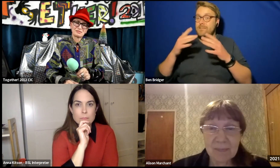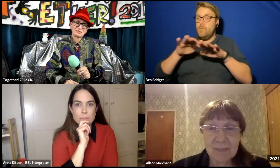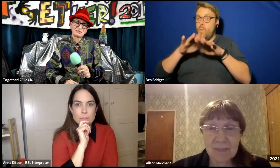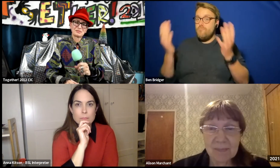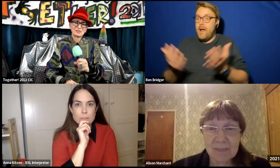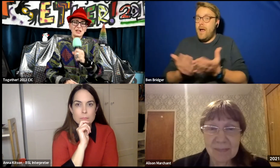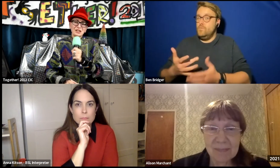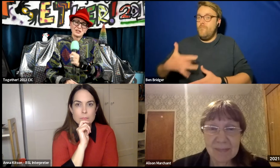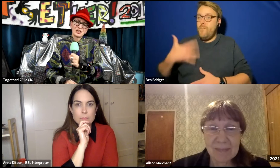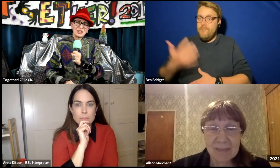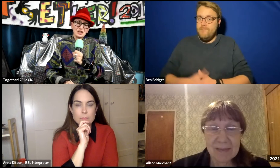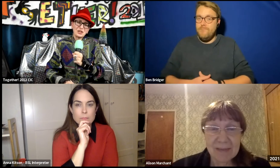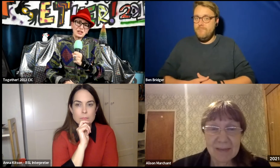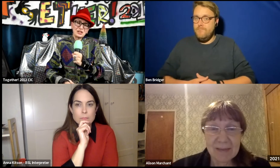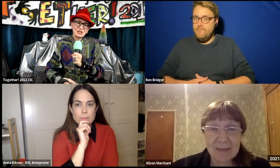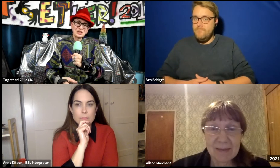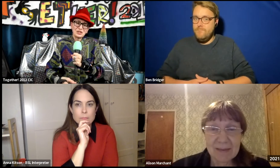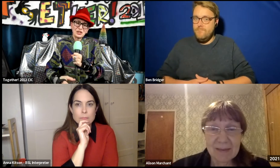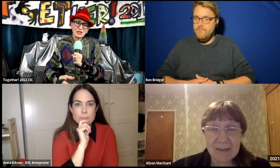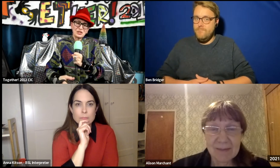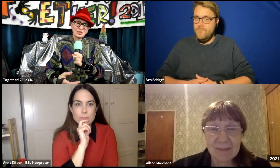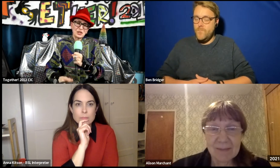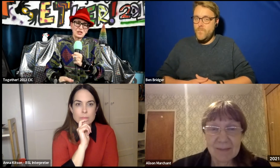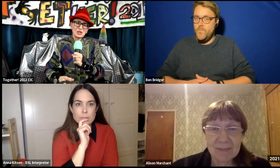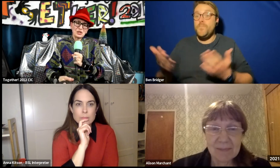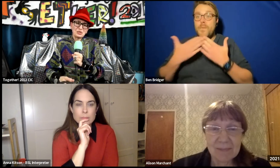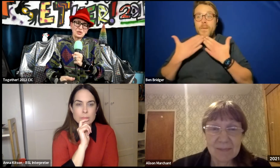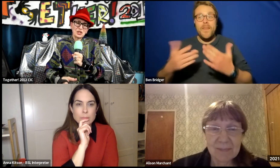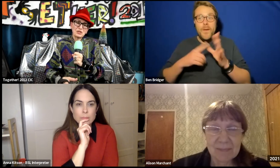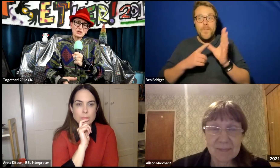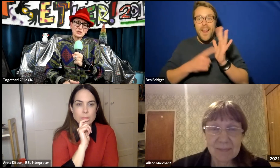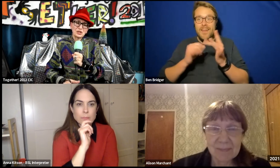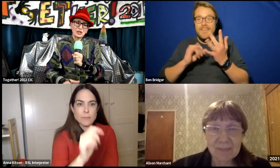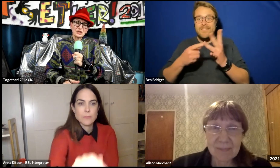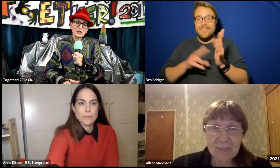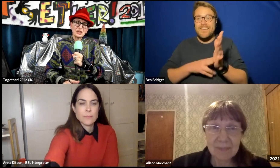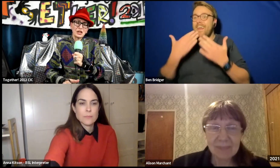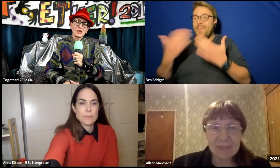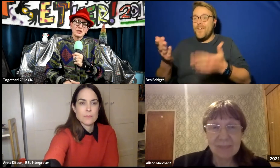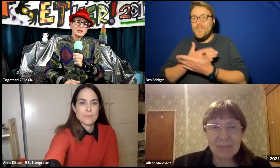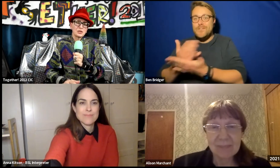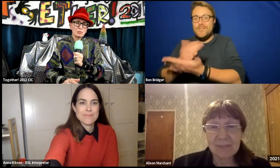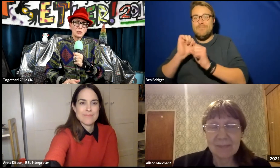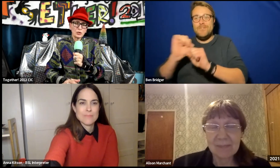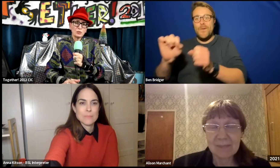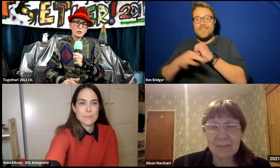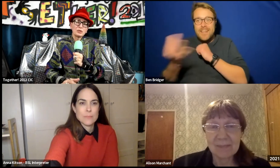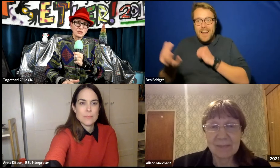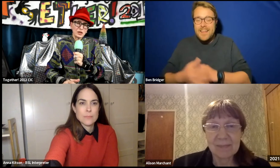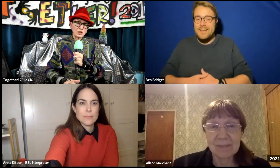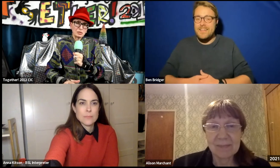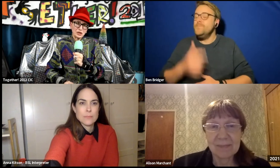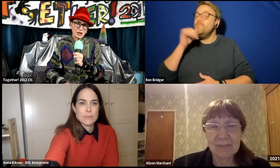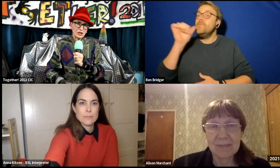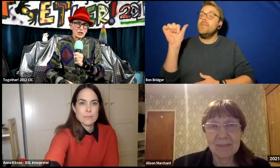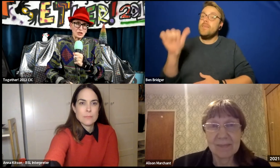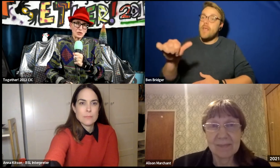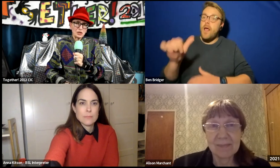Thank you Alison. Thank you for sharing your technique. Yes, the book will be available again, you